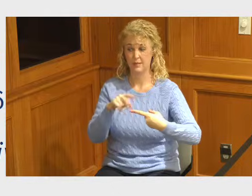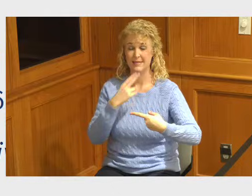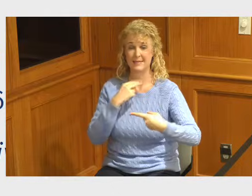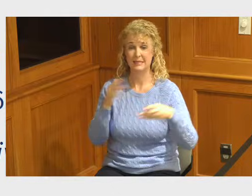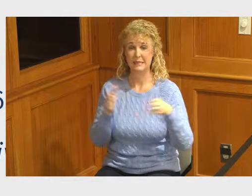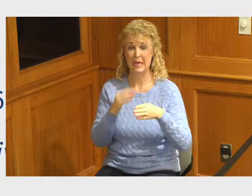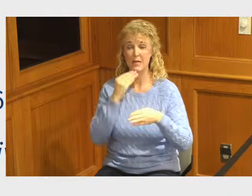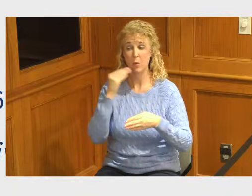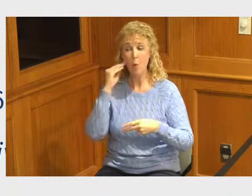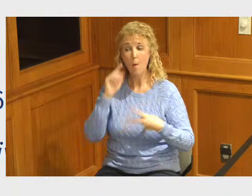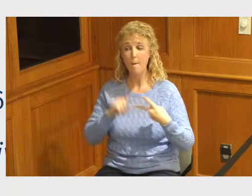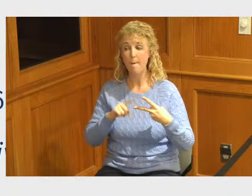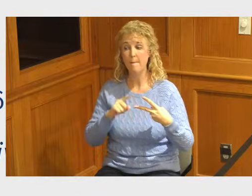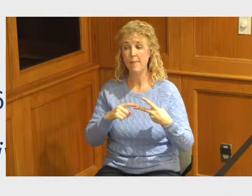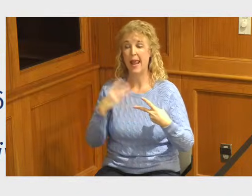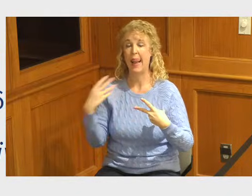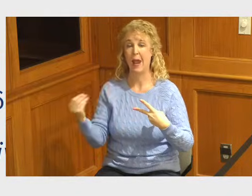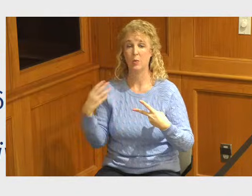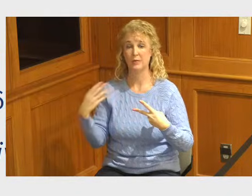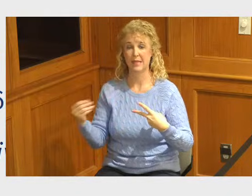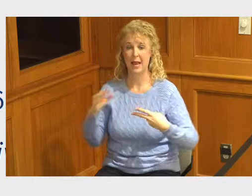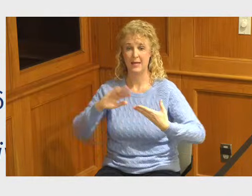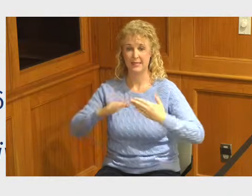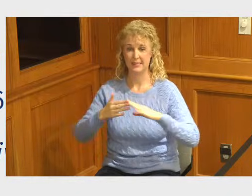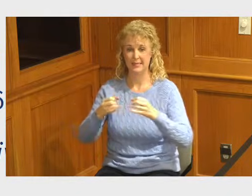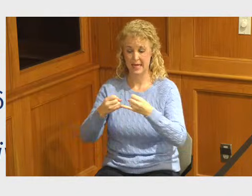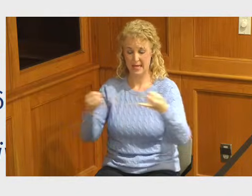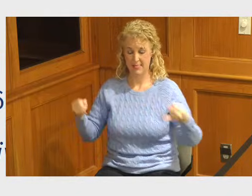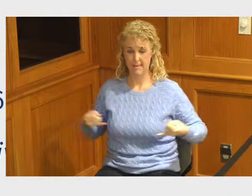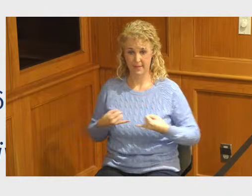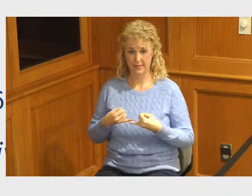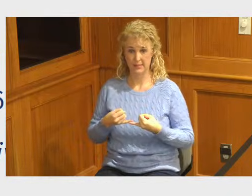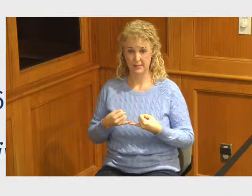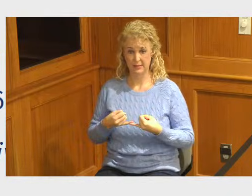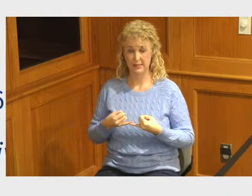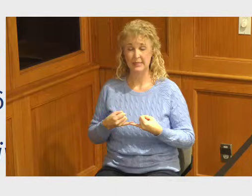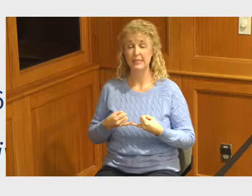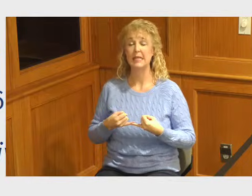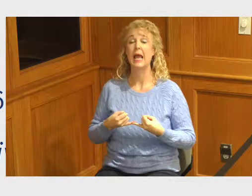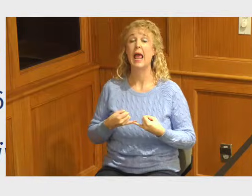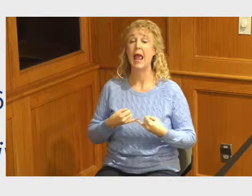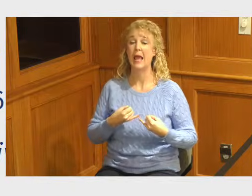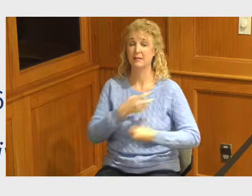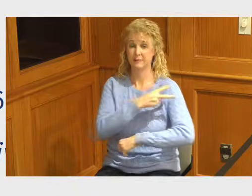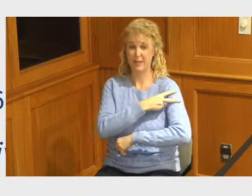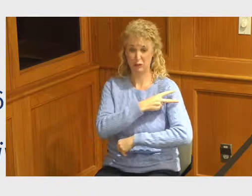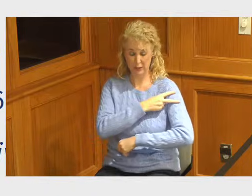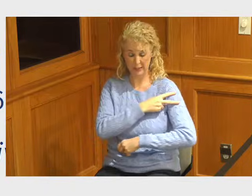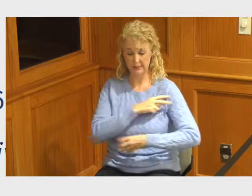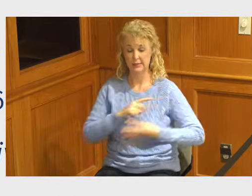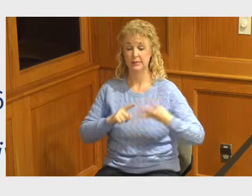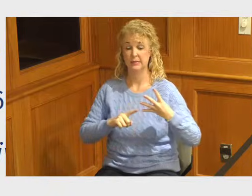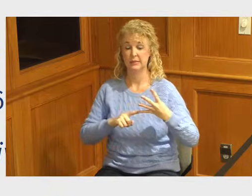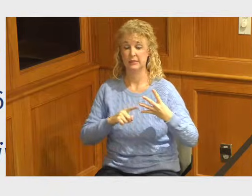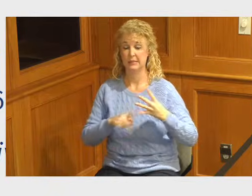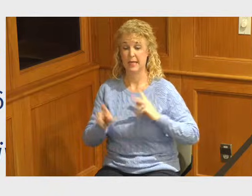but also projects outside the city of Cincinnati and returning citizens and veterans. So that what